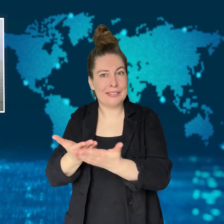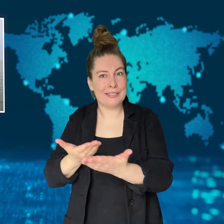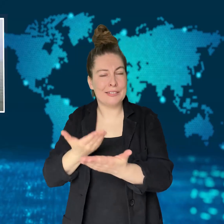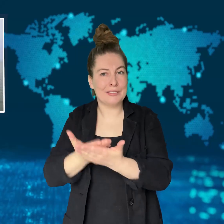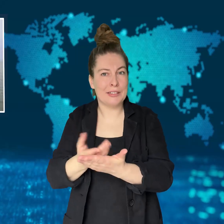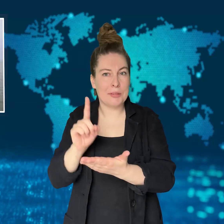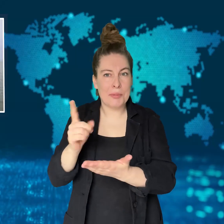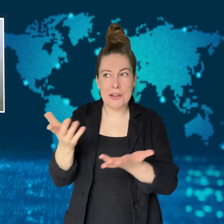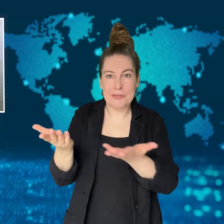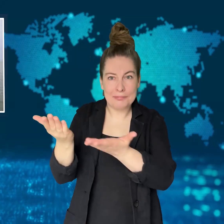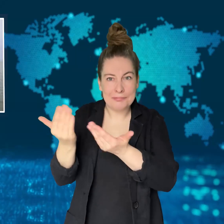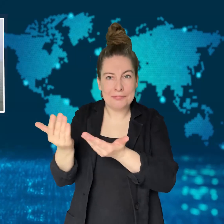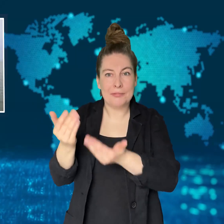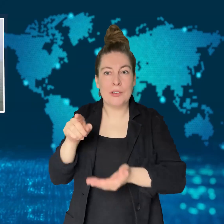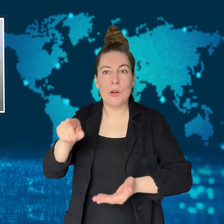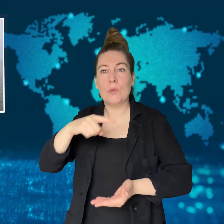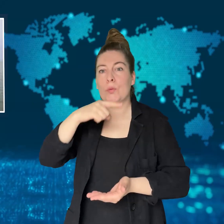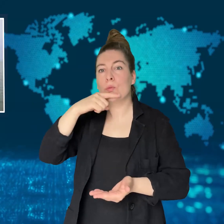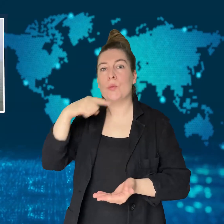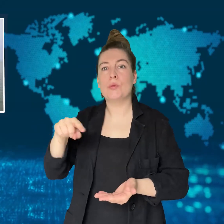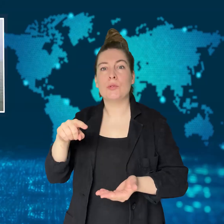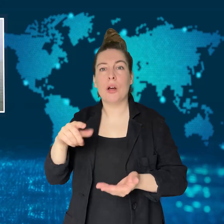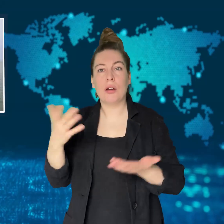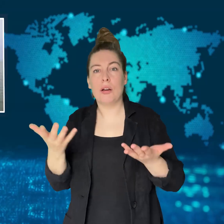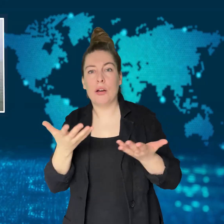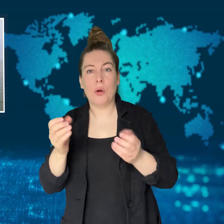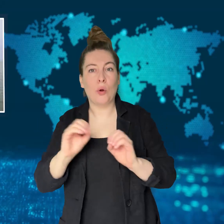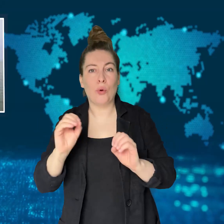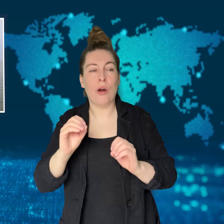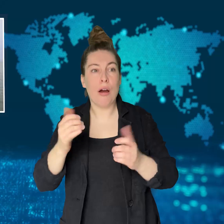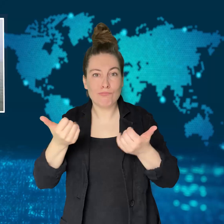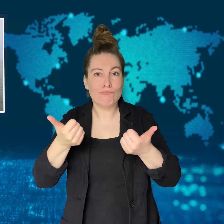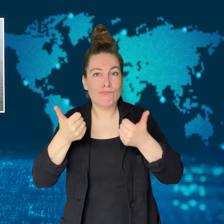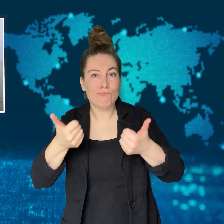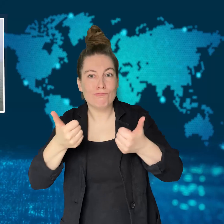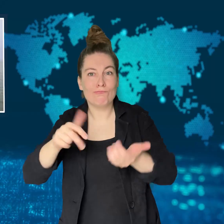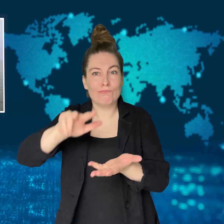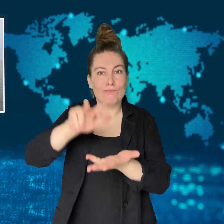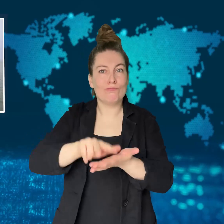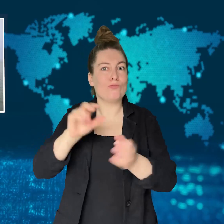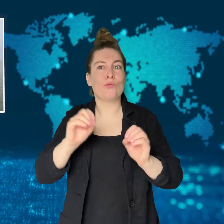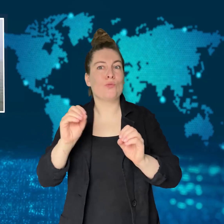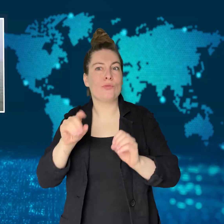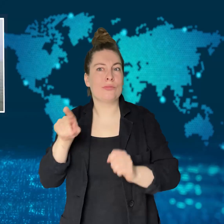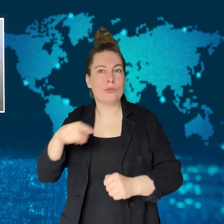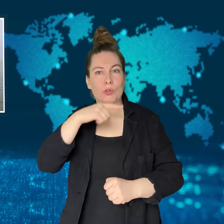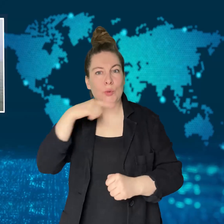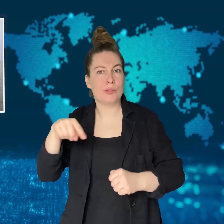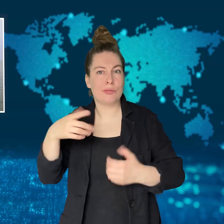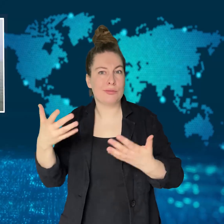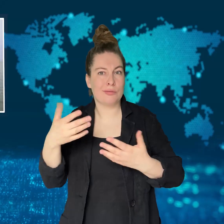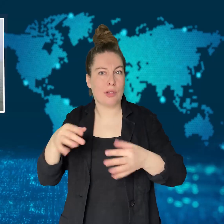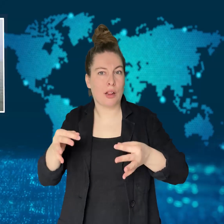metering station in the Kursk region, but Ukraine has blamed Russia